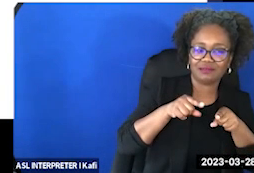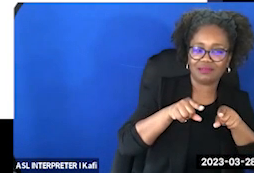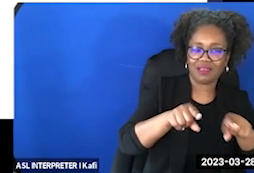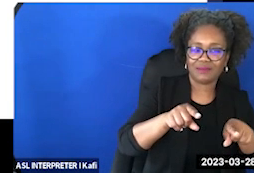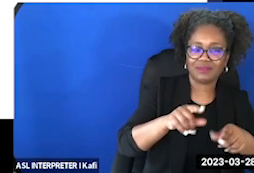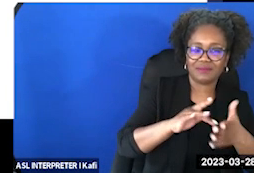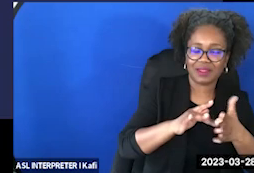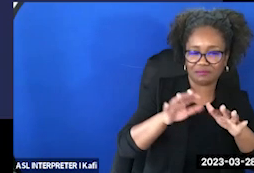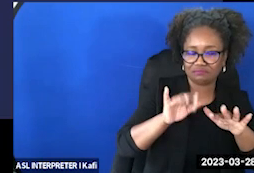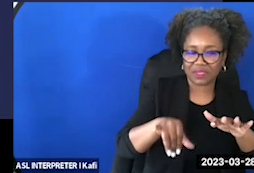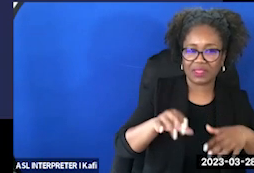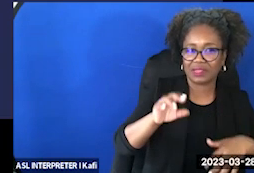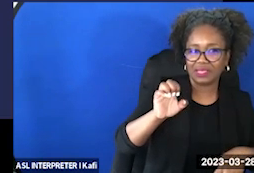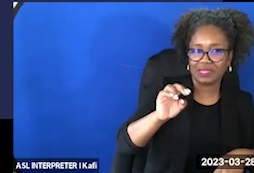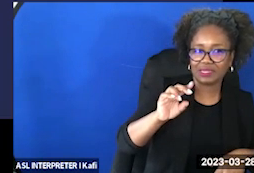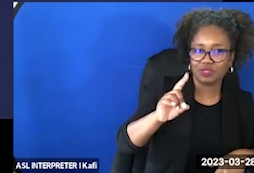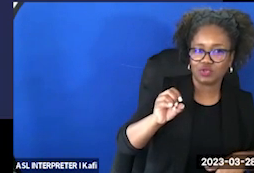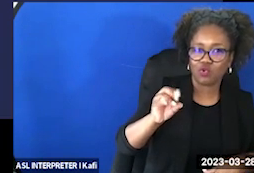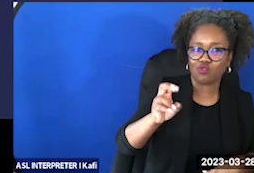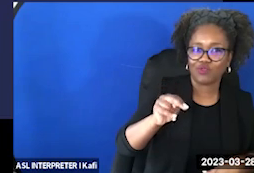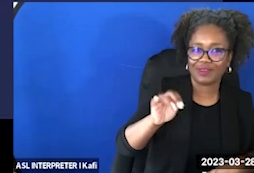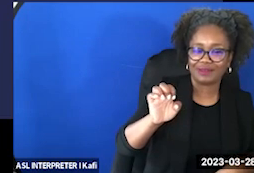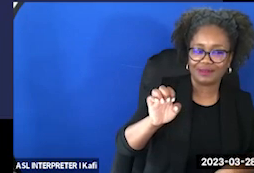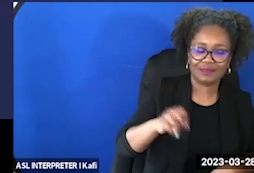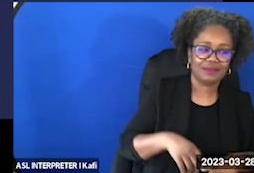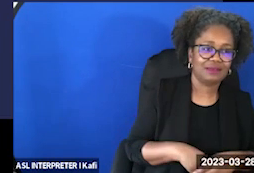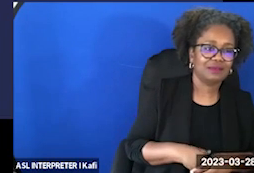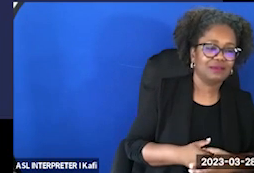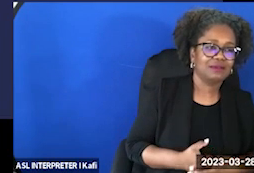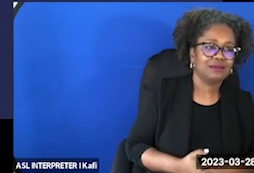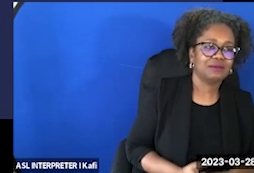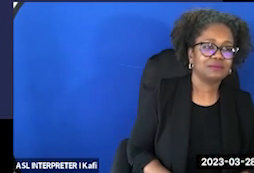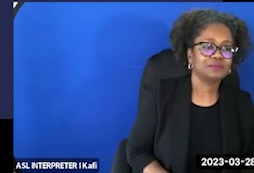Debbie Stine, Science & Technology Policy Academy: And then last, Here is. Debbie Stine, Science & Technology Policy Academy: you know.